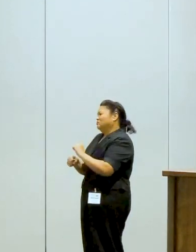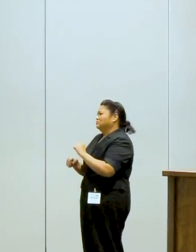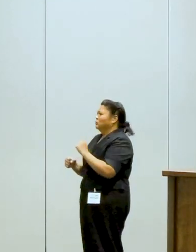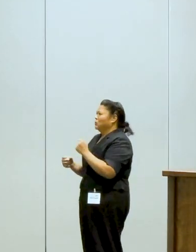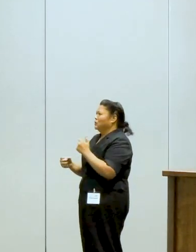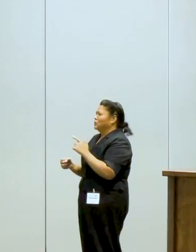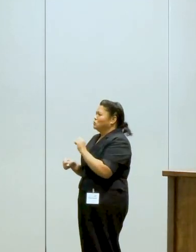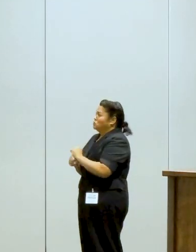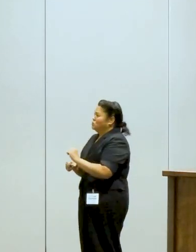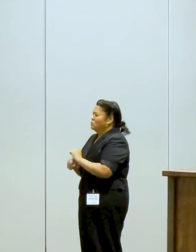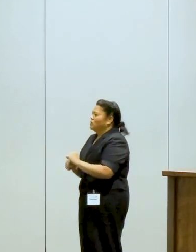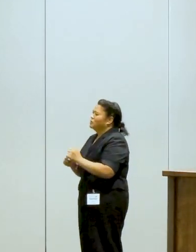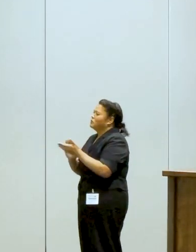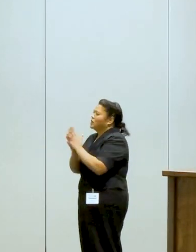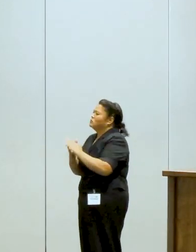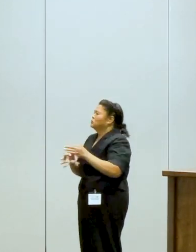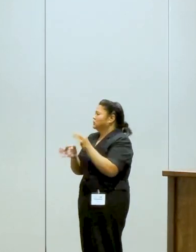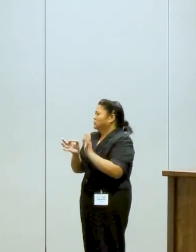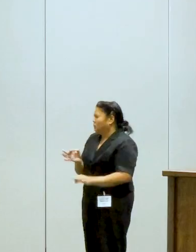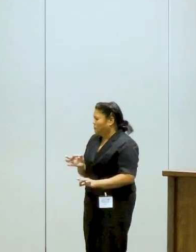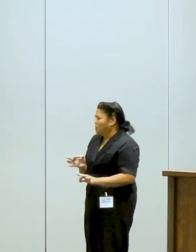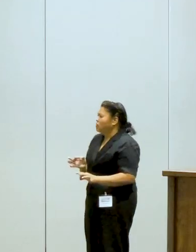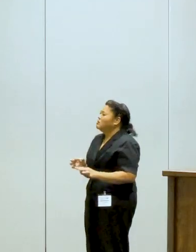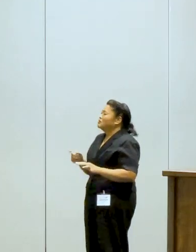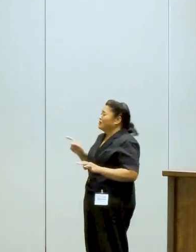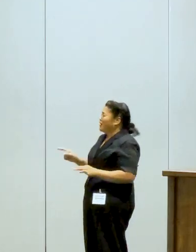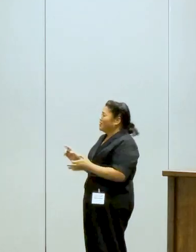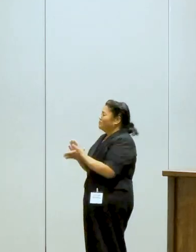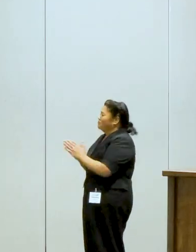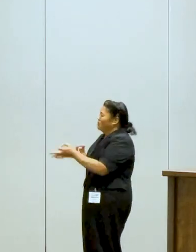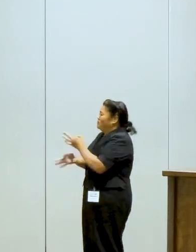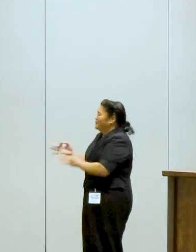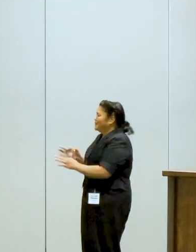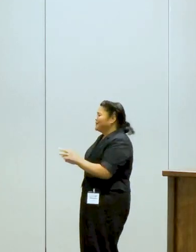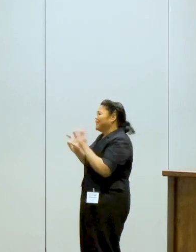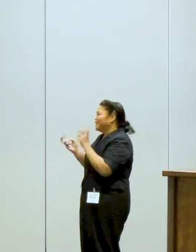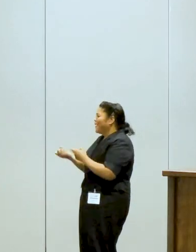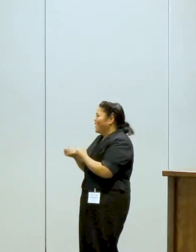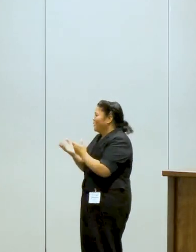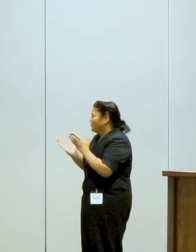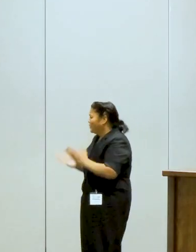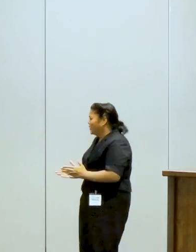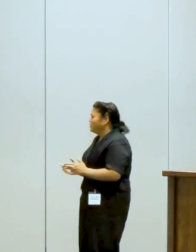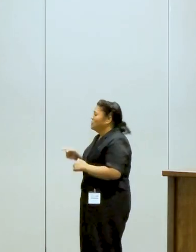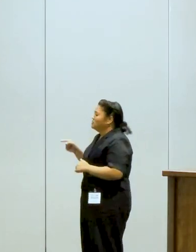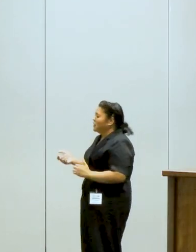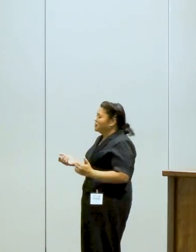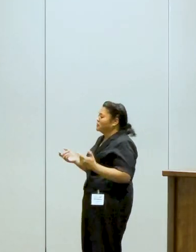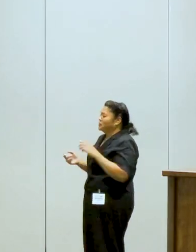a self advocate. They create someone who's tailoring their learning, they become a copilot in their learning, alongside the